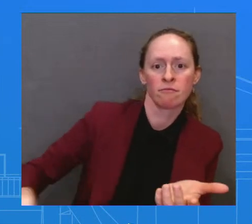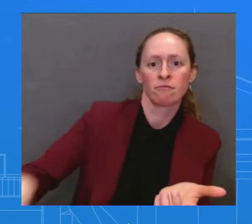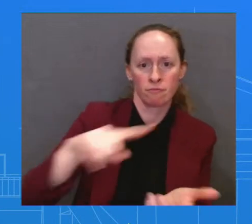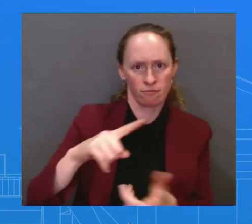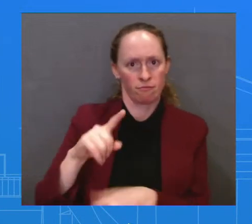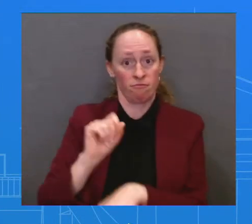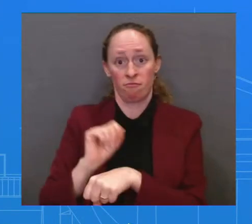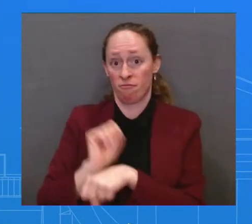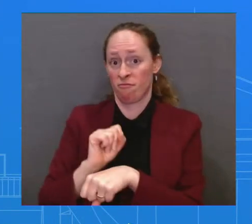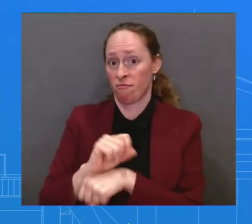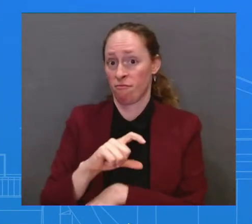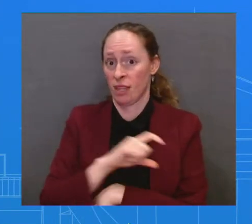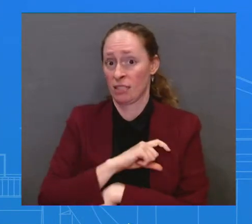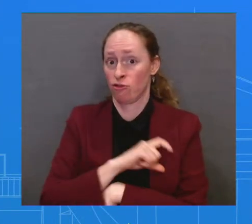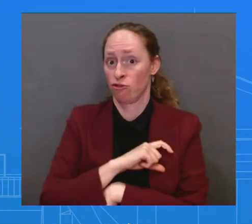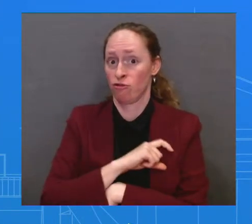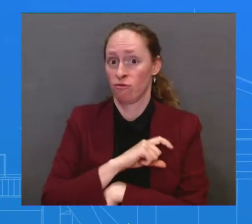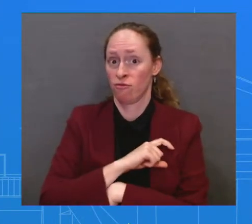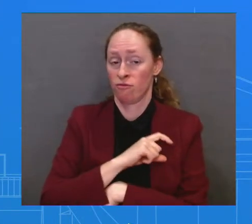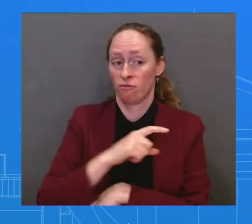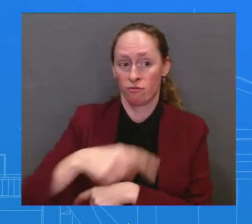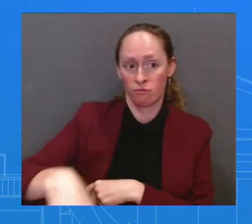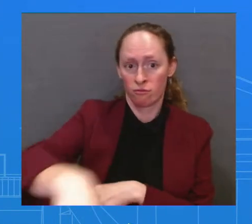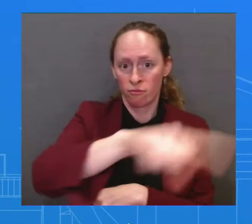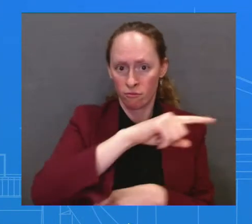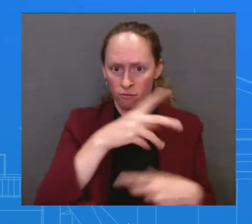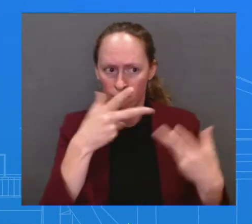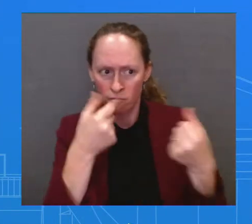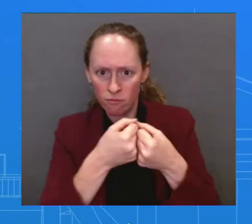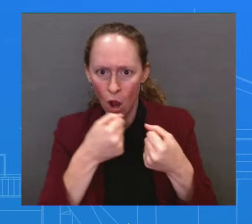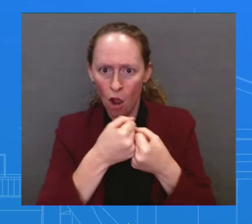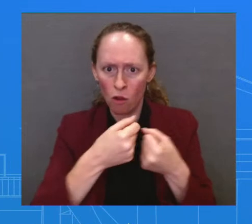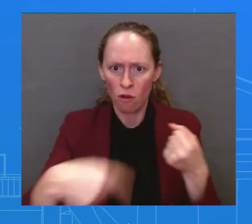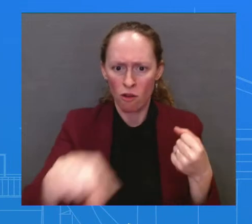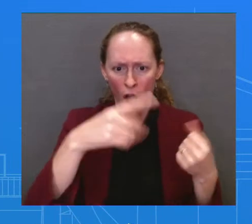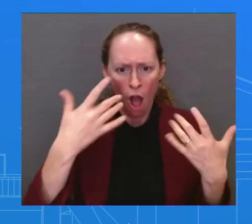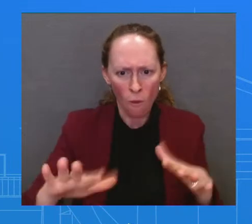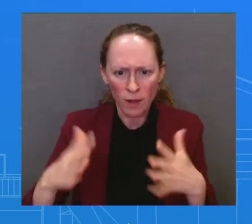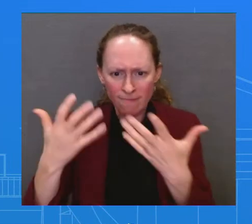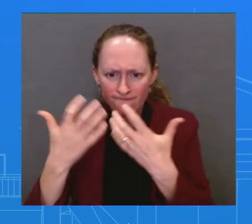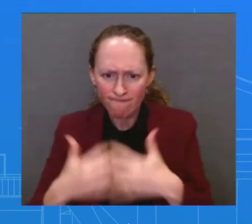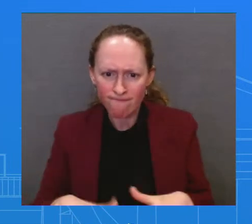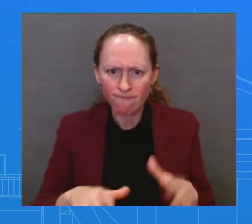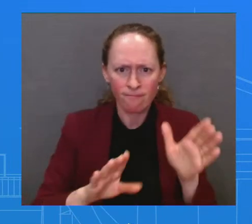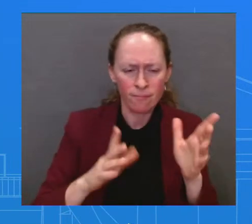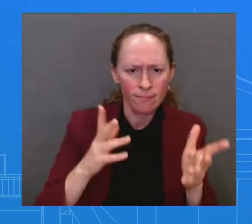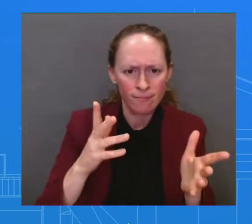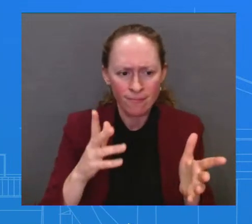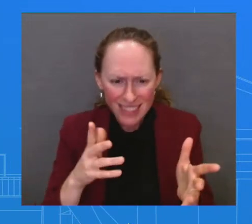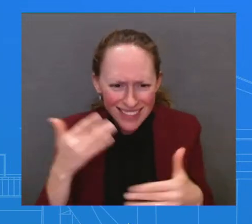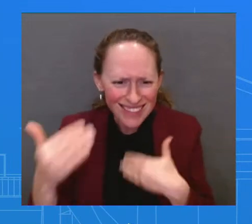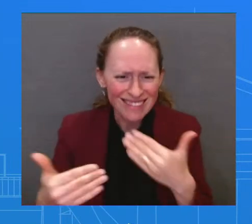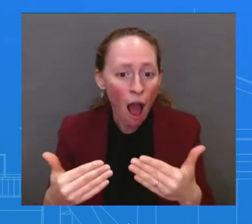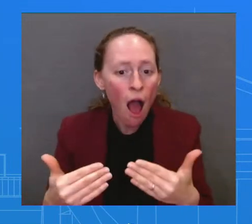of Republicans in Congress to do everything that we can to deal with this issue. And let's not forget what the Republicans proposed.